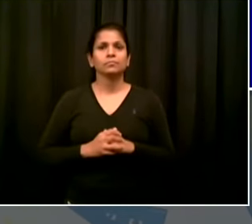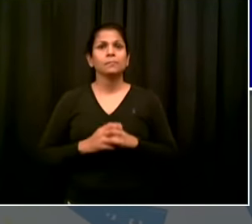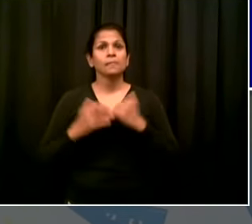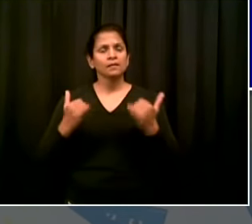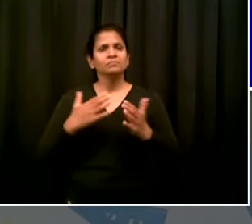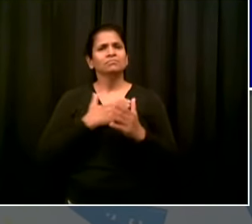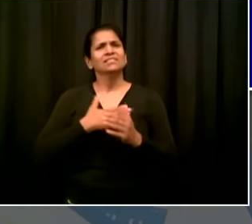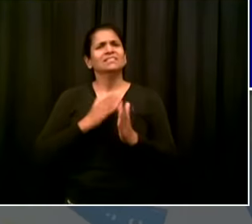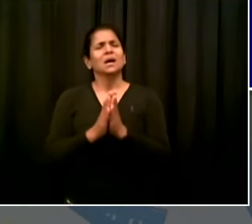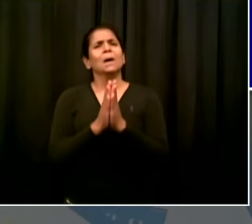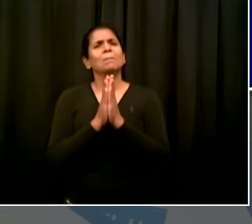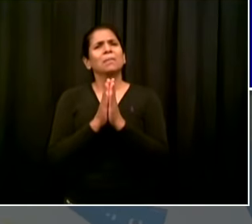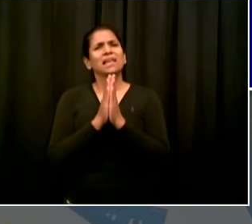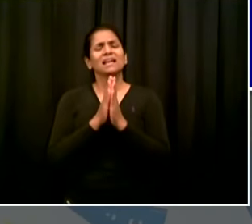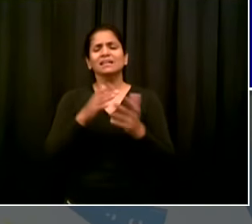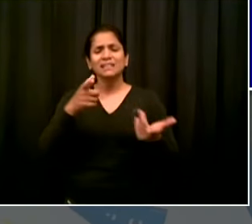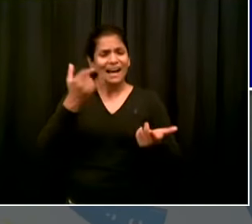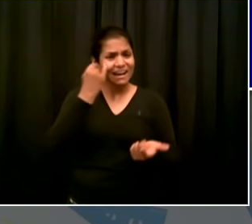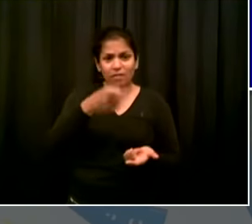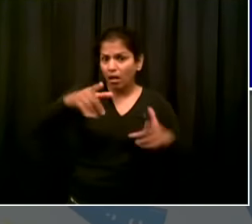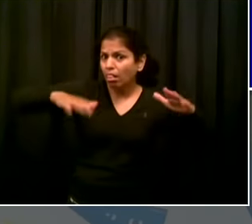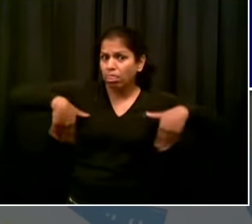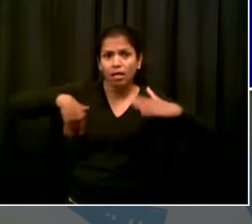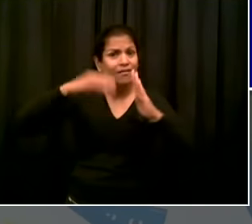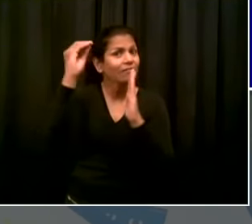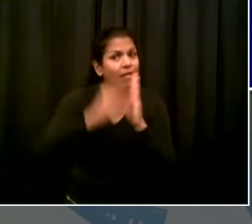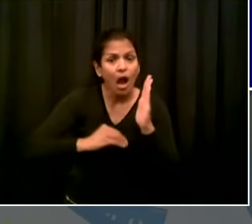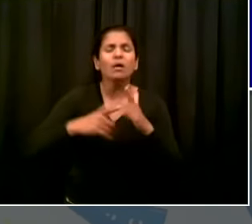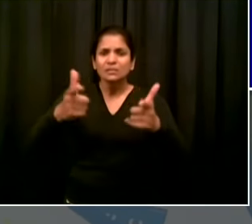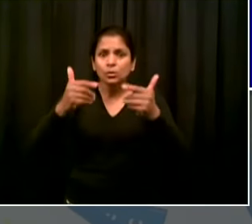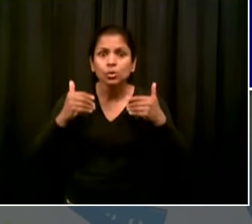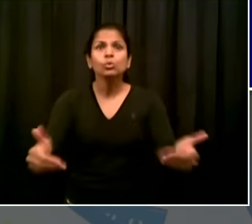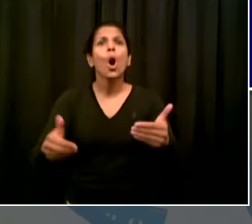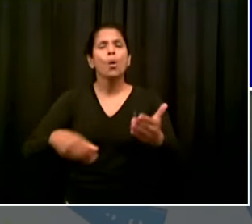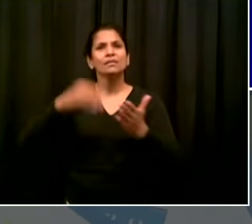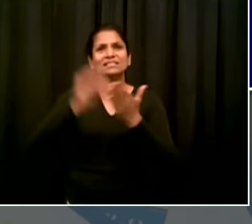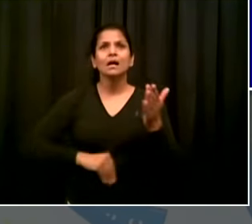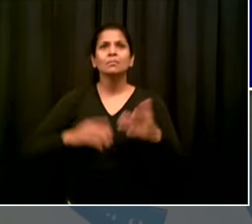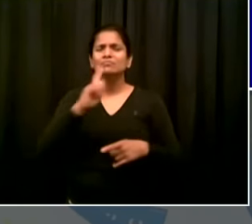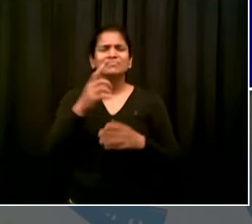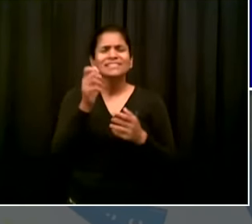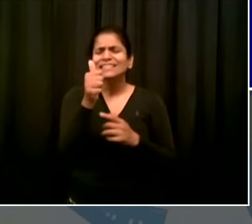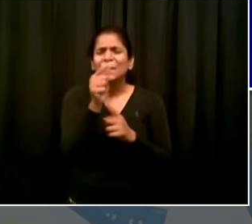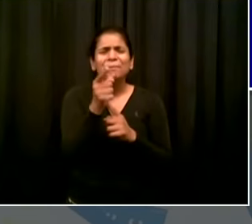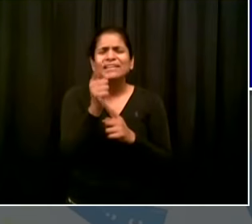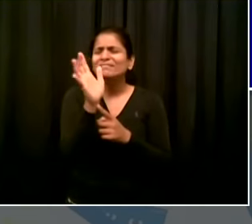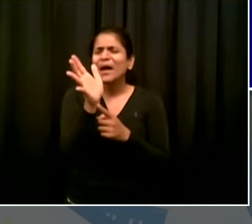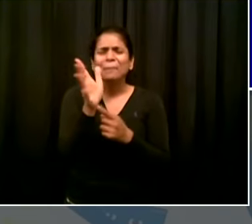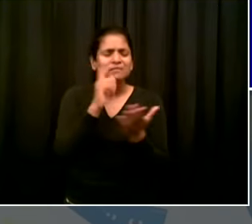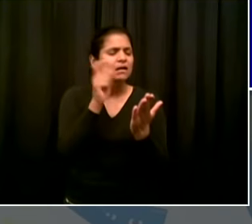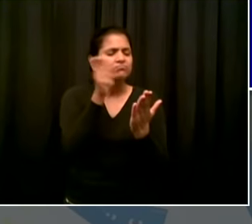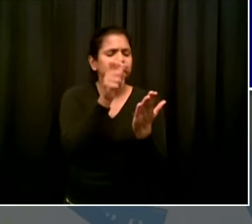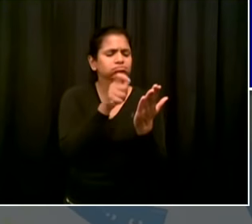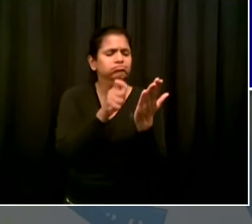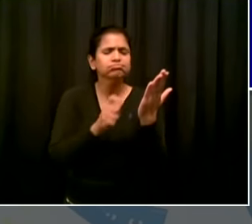WEEK. A FEDERAL DISTRICT COURT JUDGE IN CALIFORNIA ISSUED A PRELIMINARY INJUNCTION